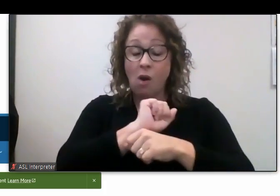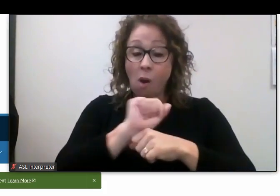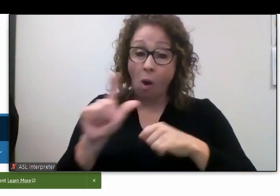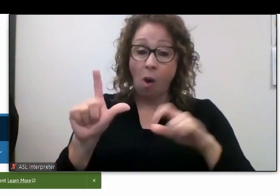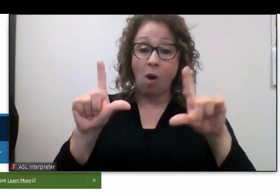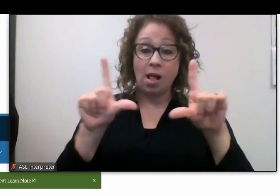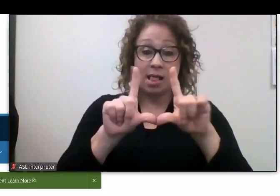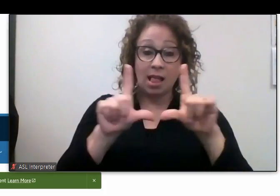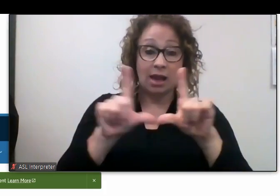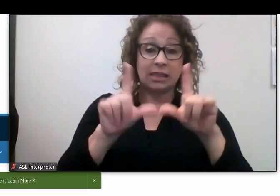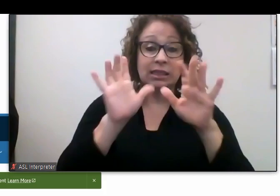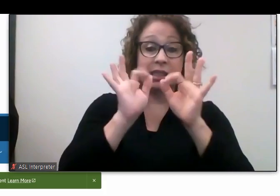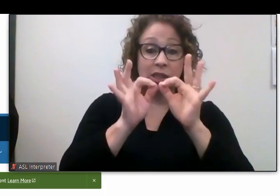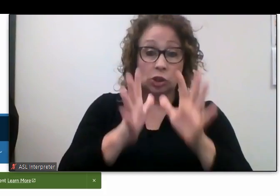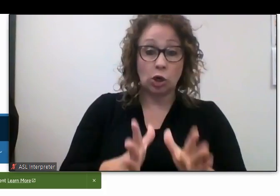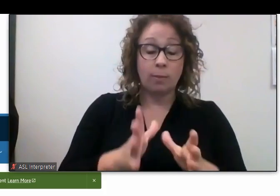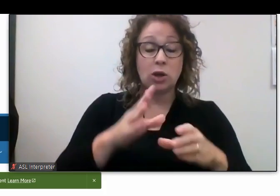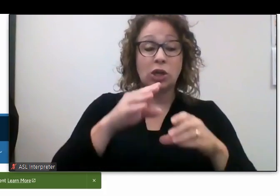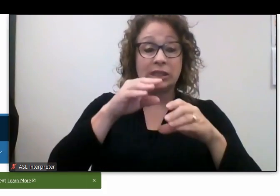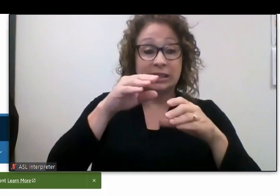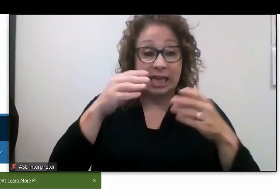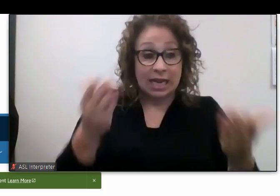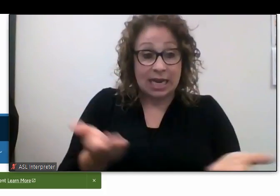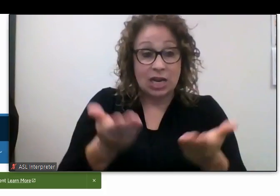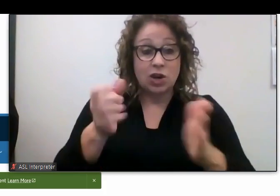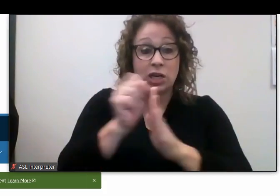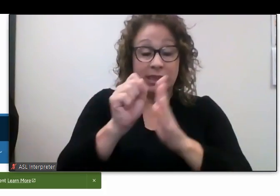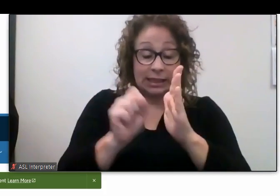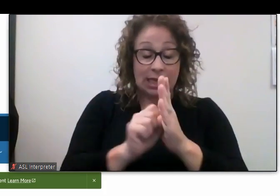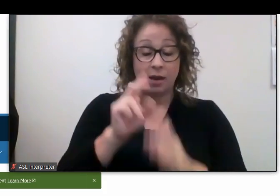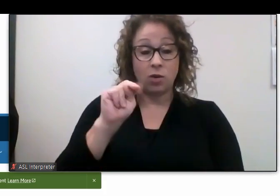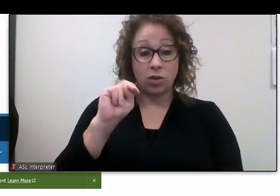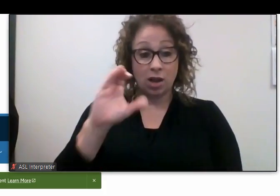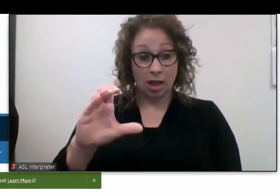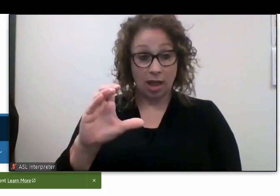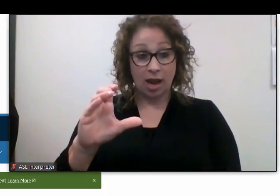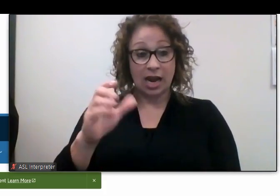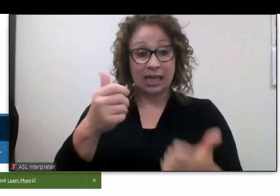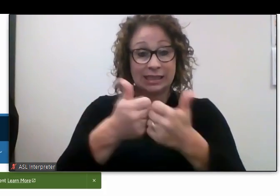in the state of North Carolina broken down in these seven regions